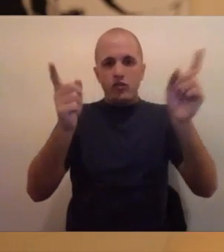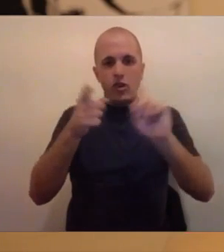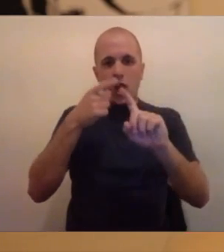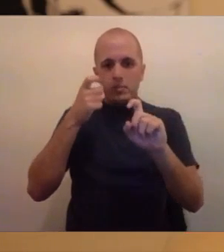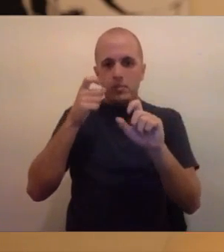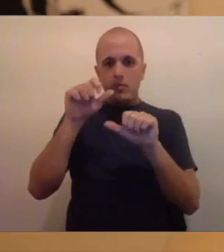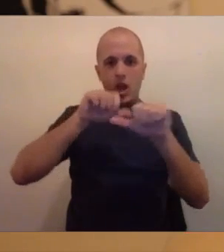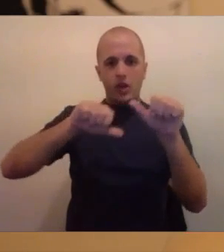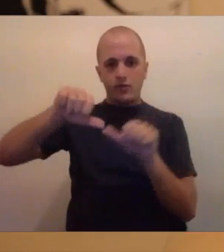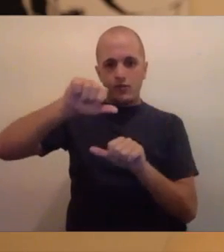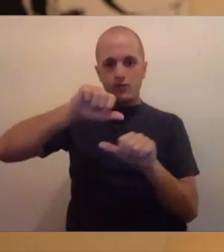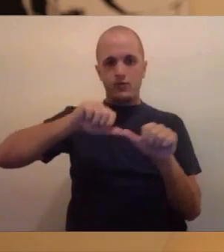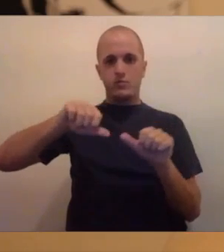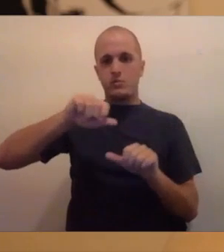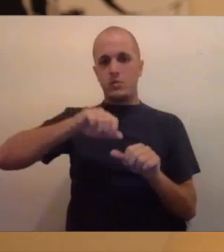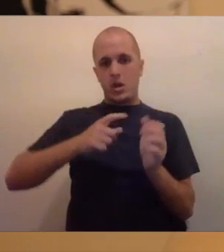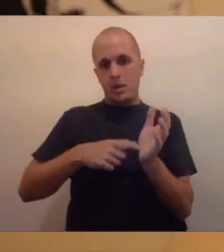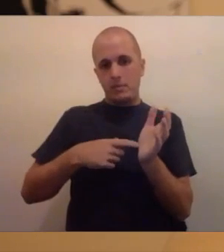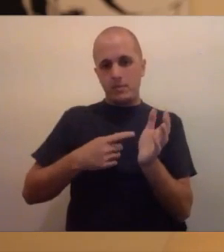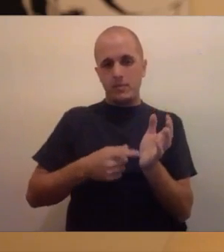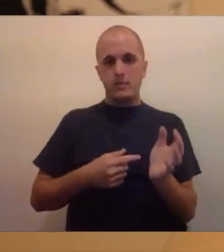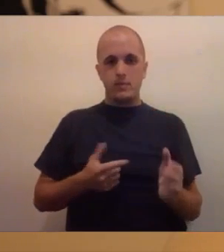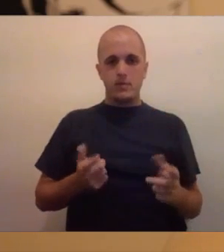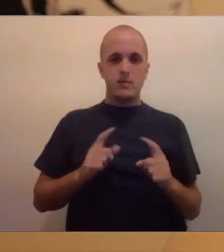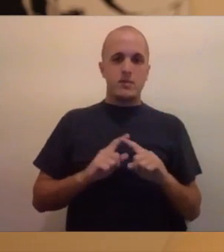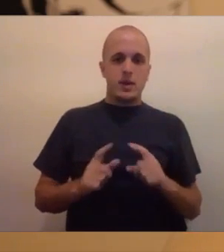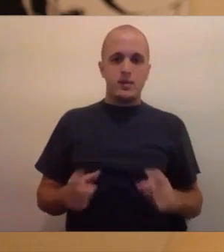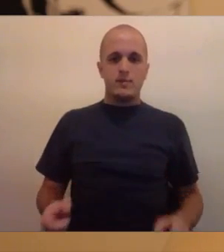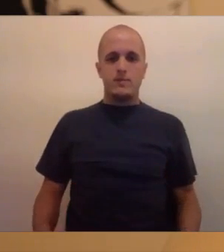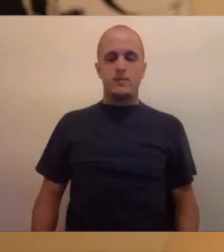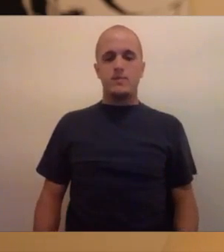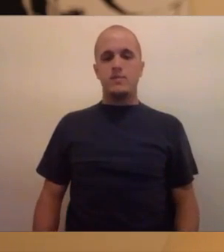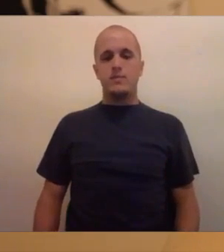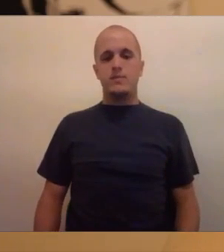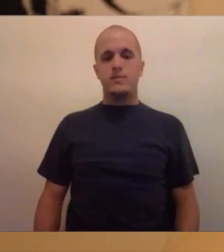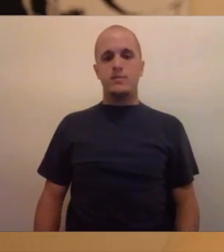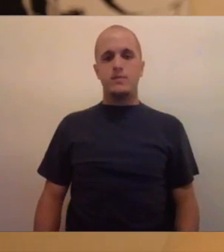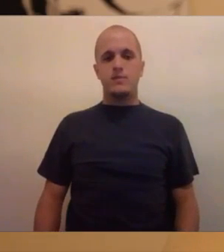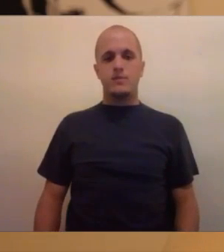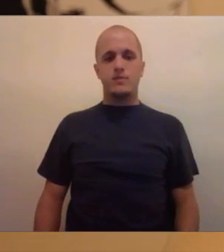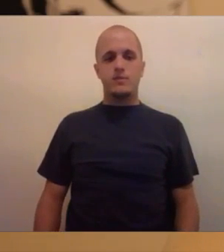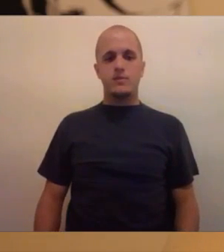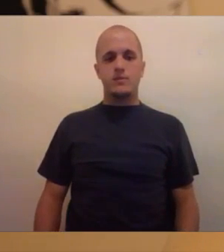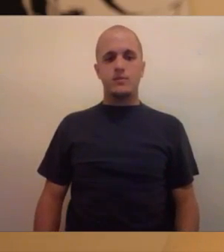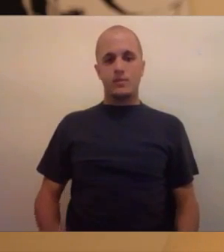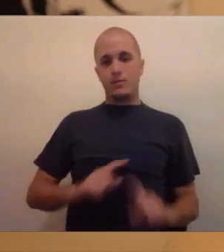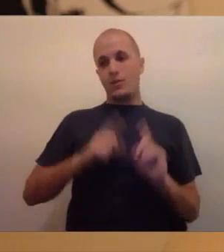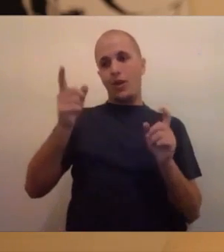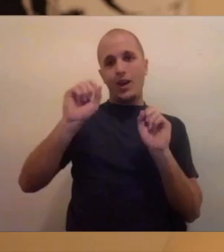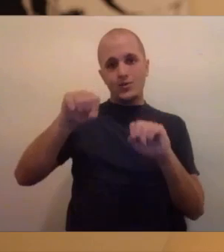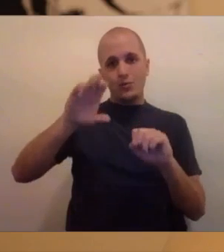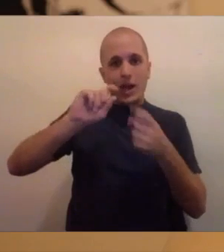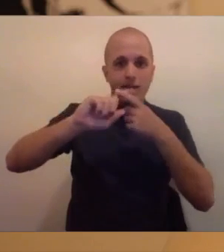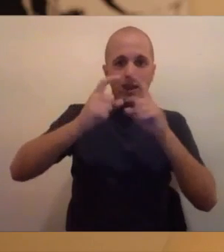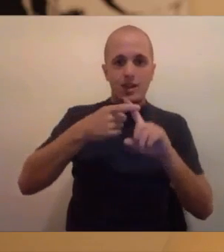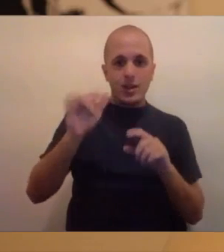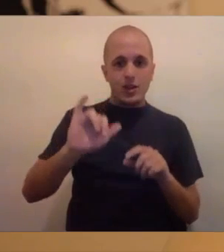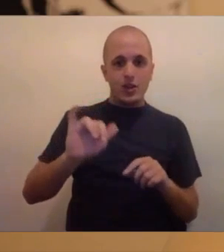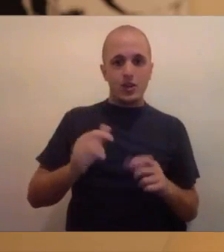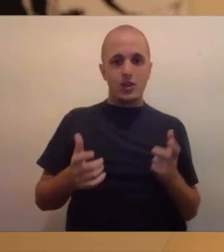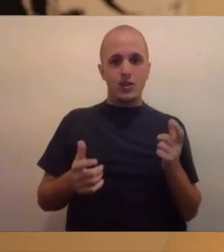And sometimes even they feel different from each other,